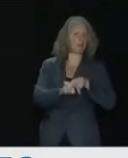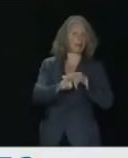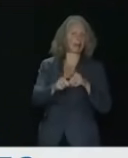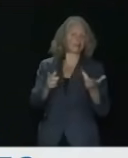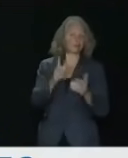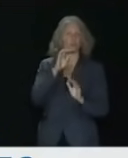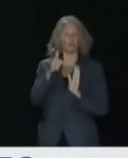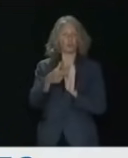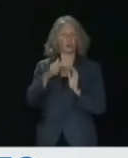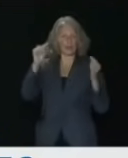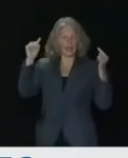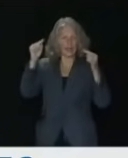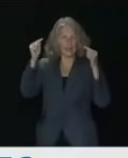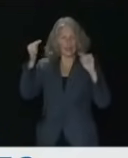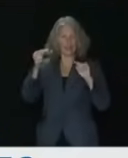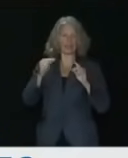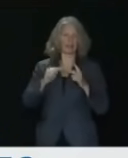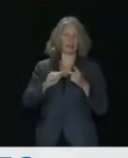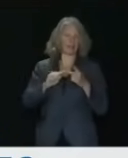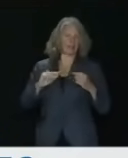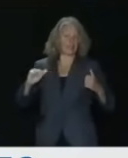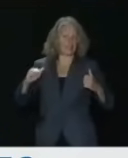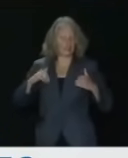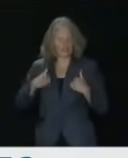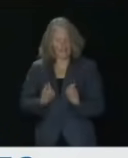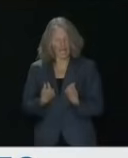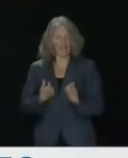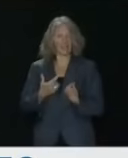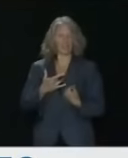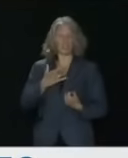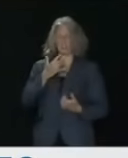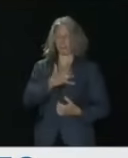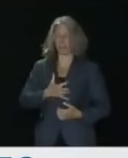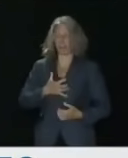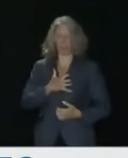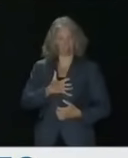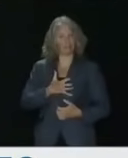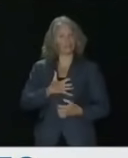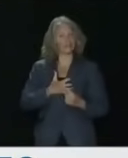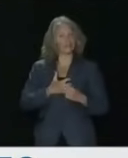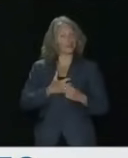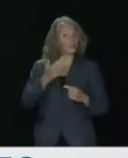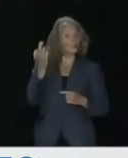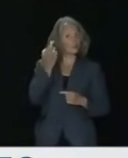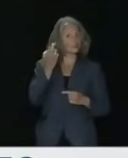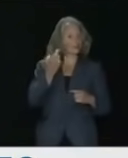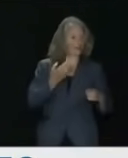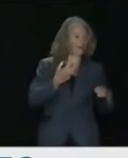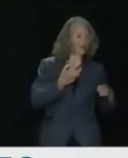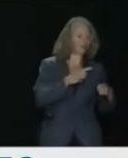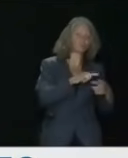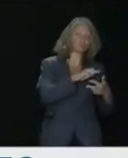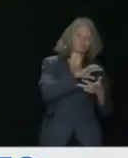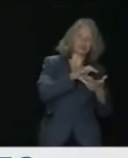EFFECTS WHEN USING THIS MIXED SCHEDULE SUCH AS HEADACHE,